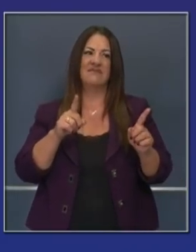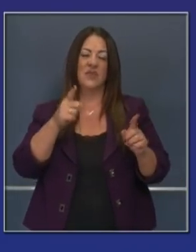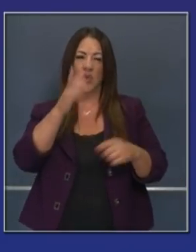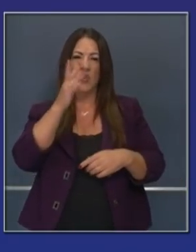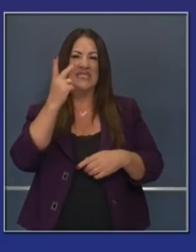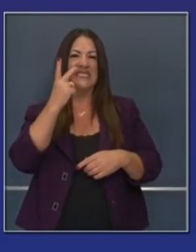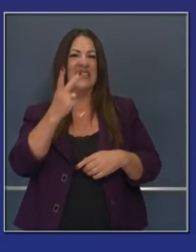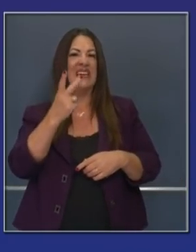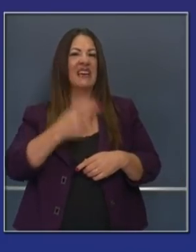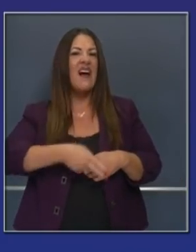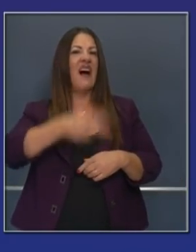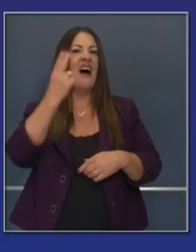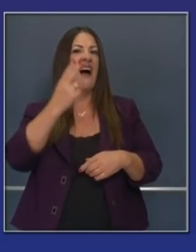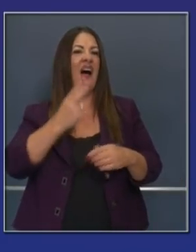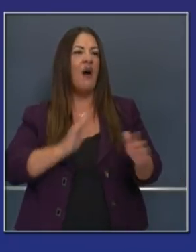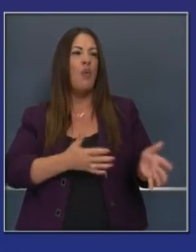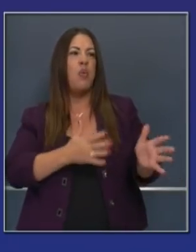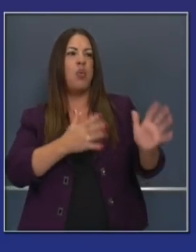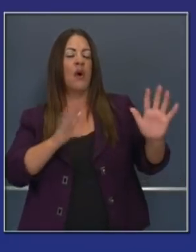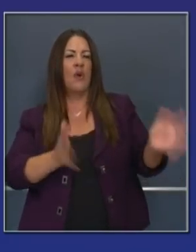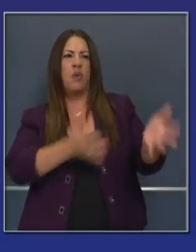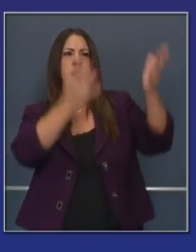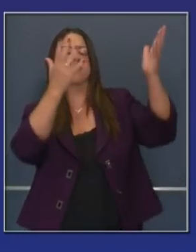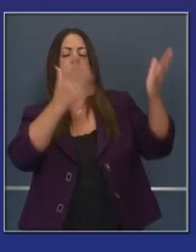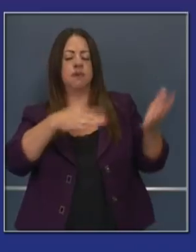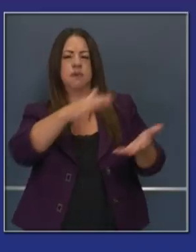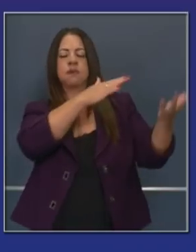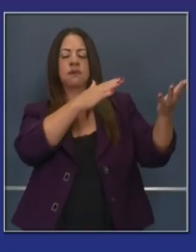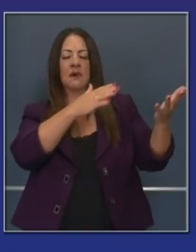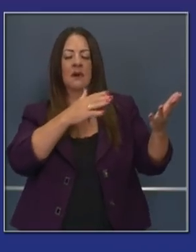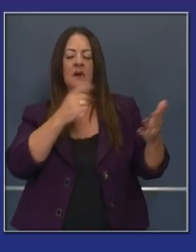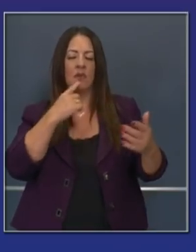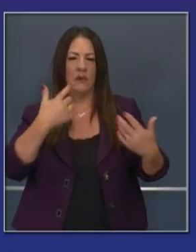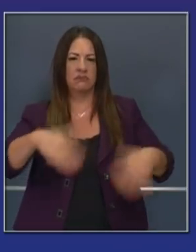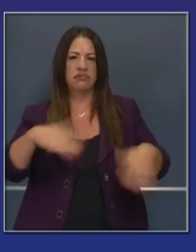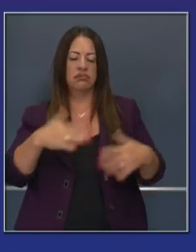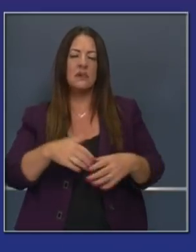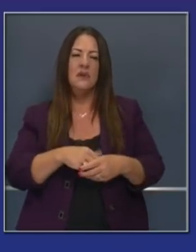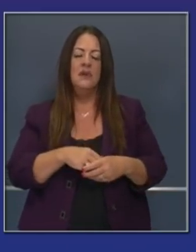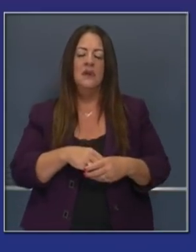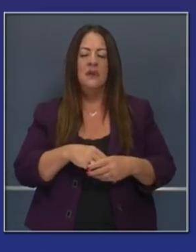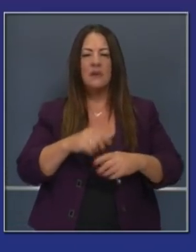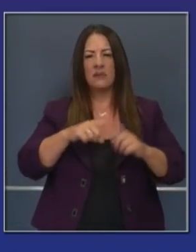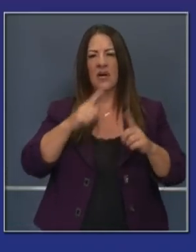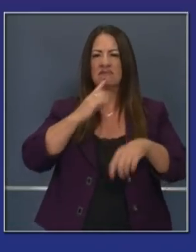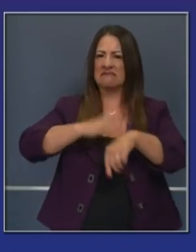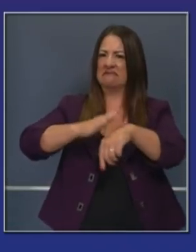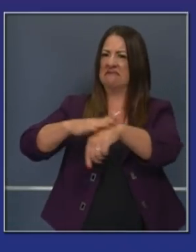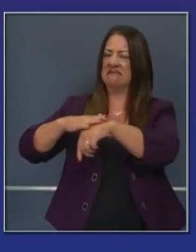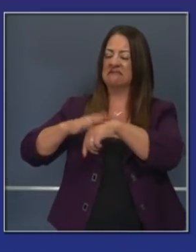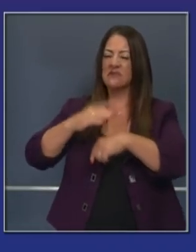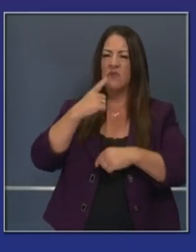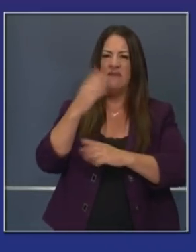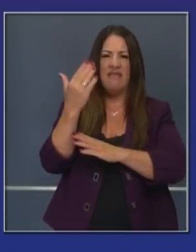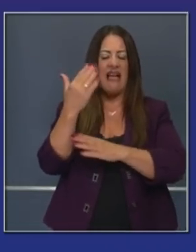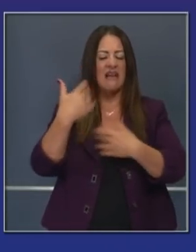NOW AND THURSDAY. THE MOST EXTREME WIND EVENTS WE BELIEVE WILL PRESENT THEMSELVES